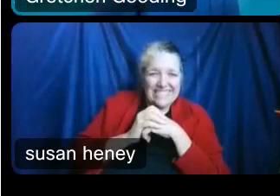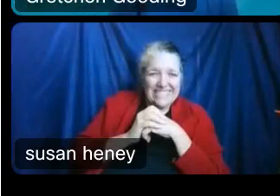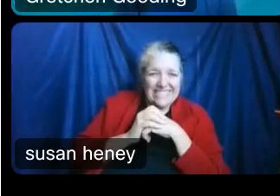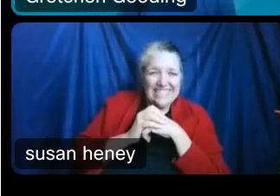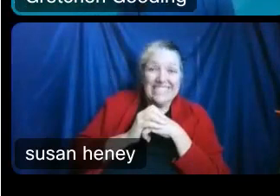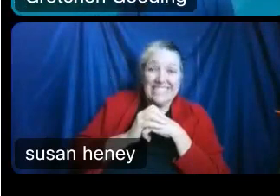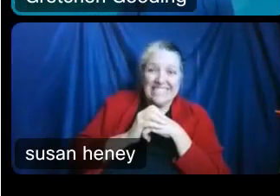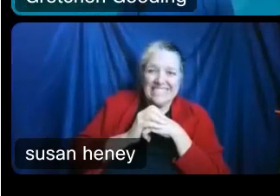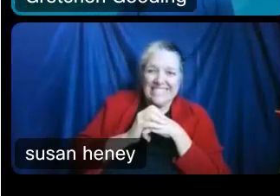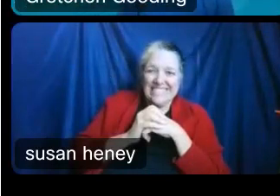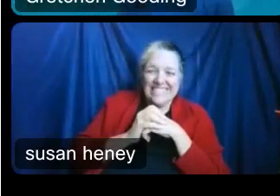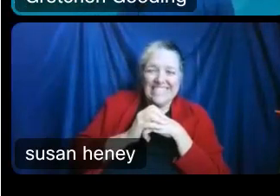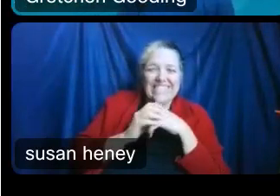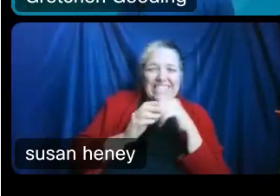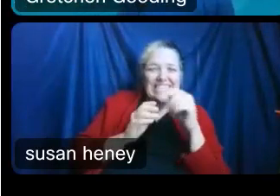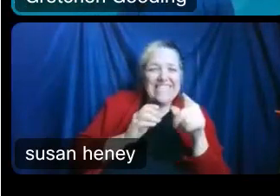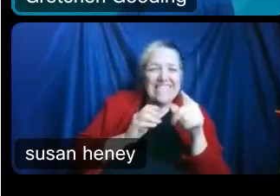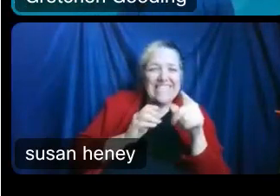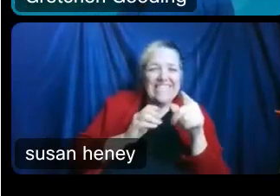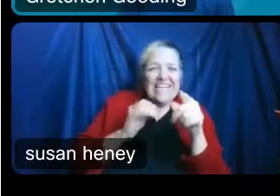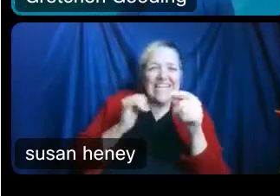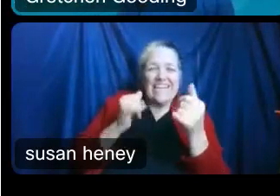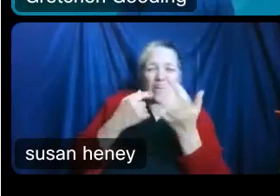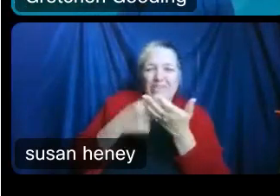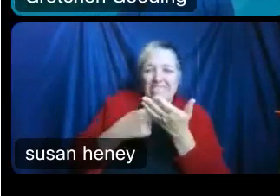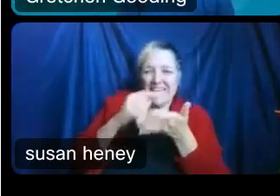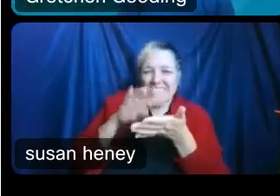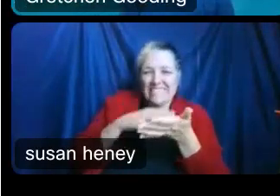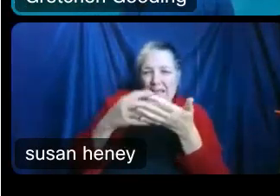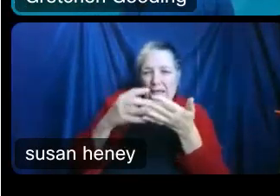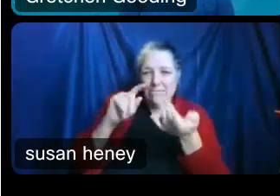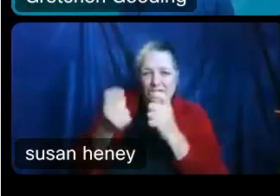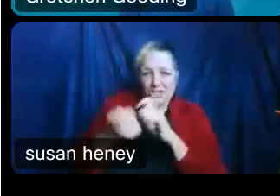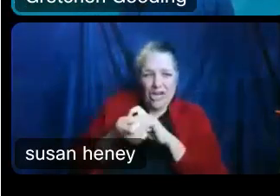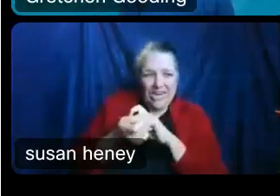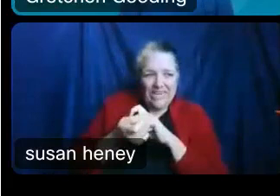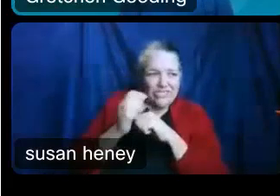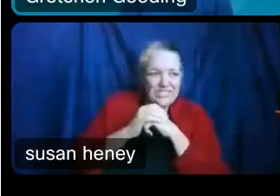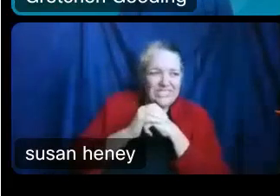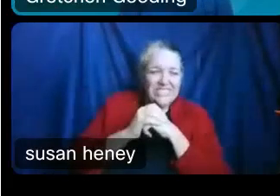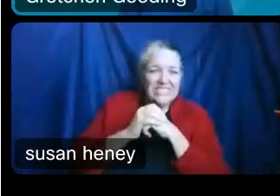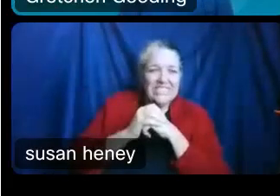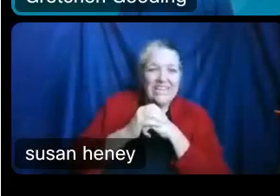right, let's transition to discussing table changes. This year we have 37 new detailed